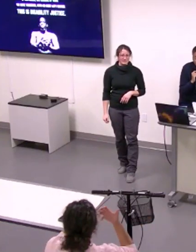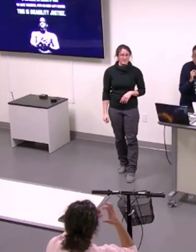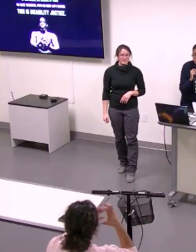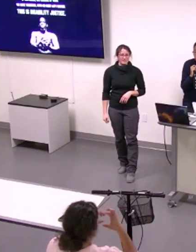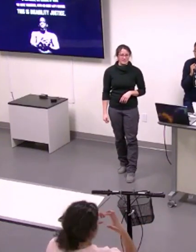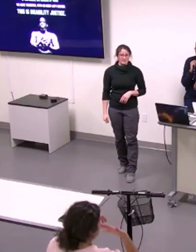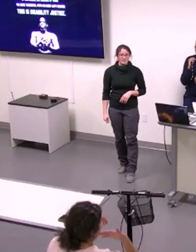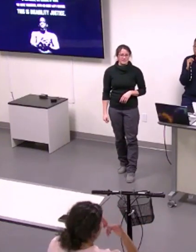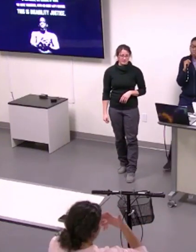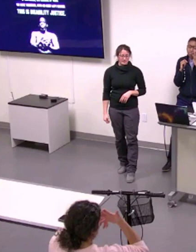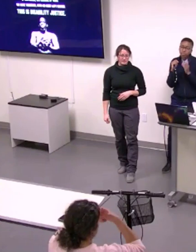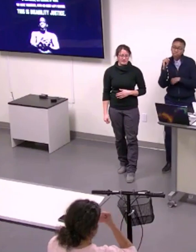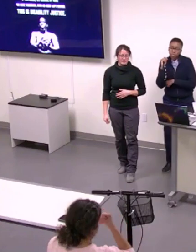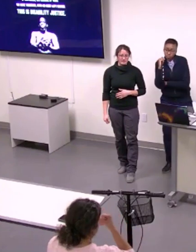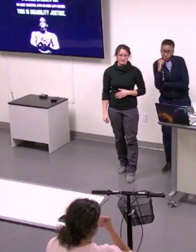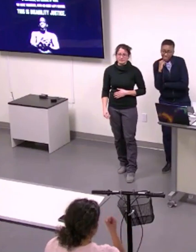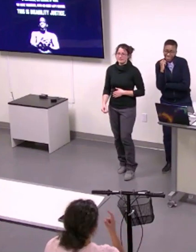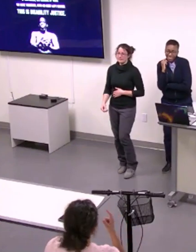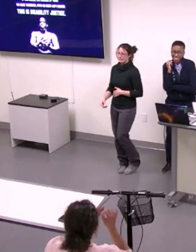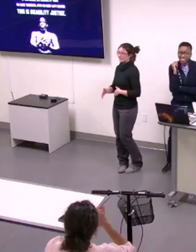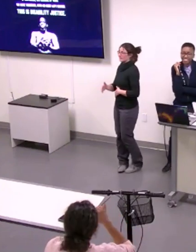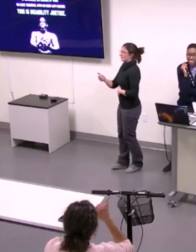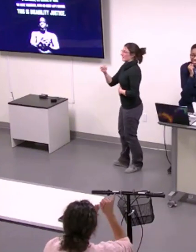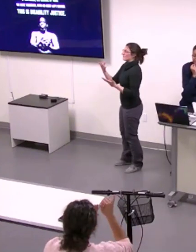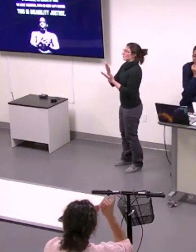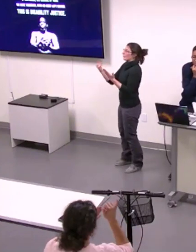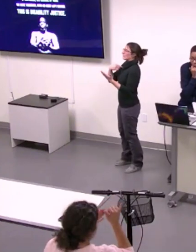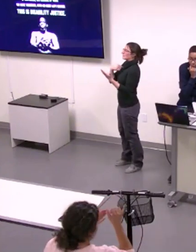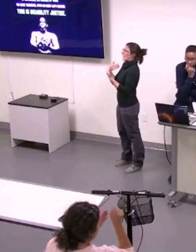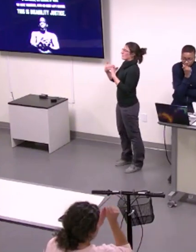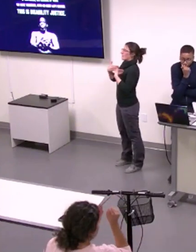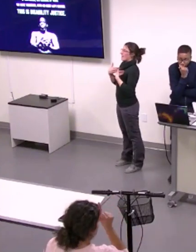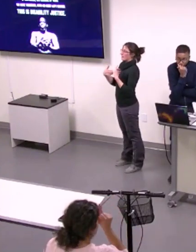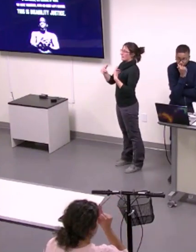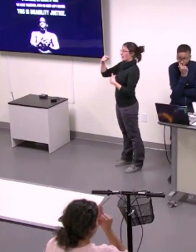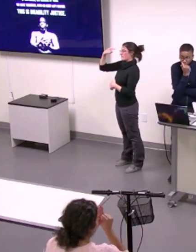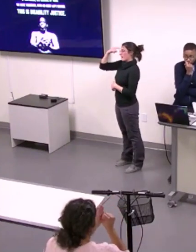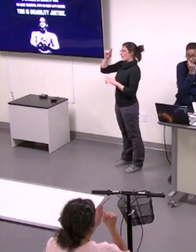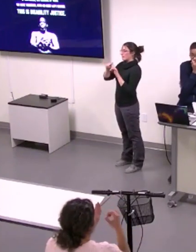A few things, a few things that I have in mind that I'd like to try to get to them. I'll try to them.